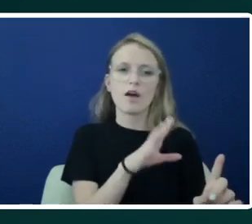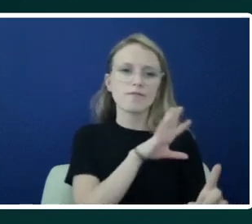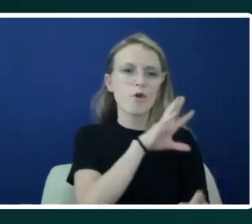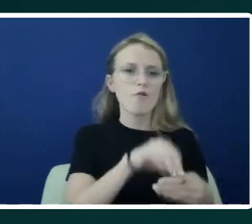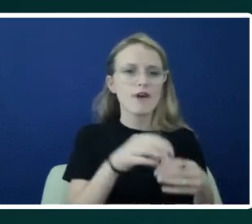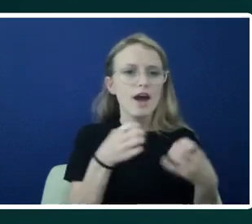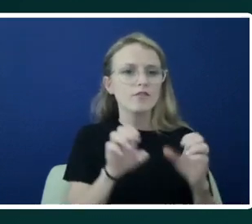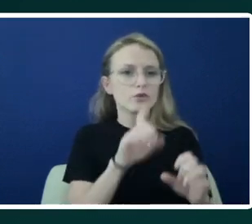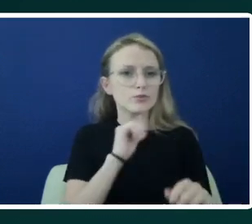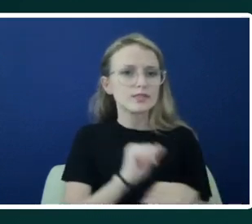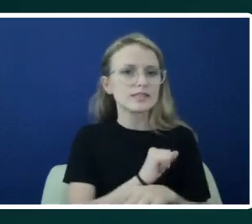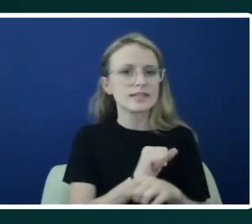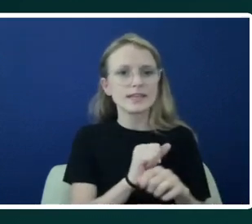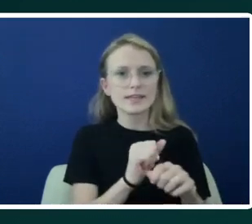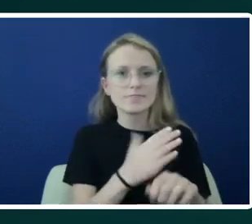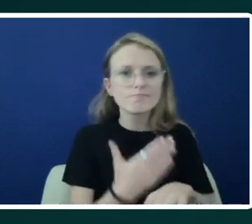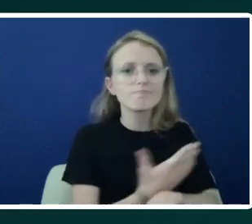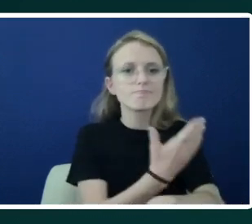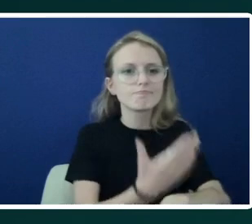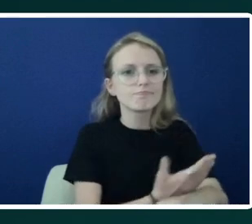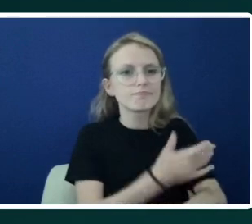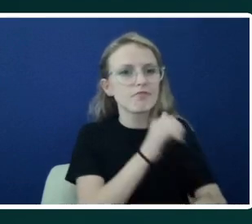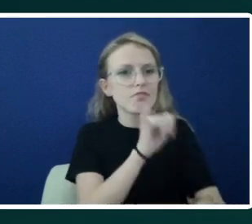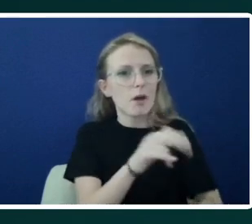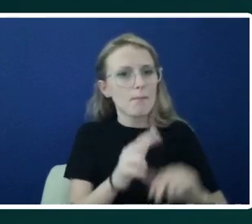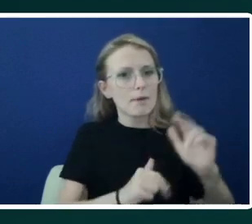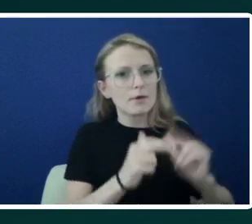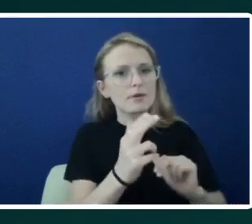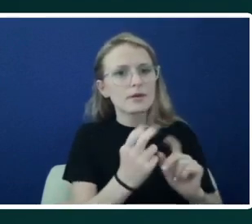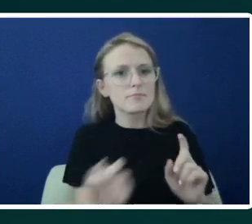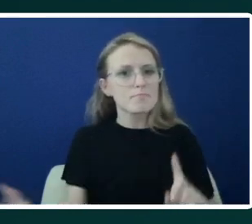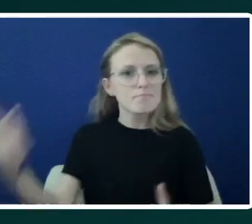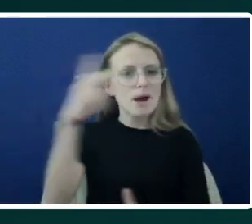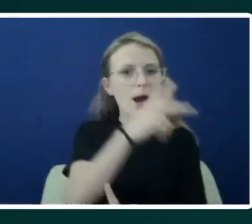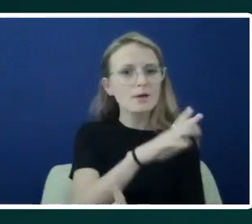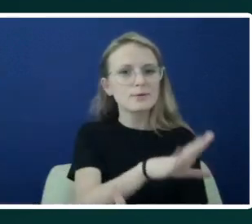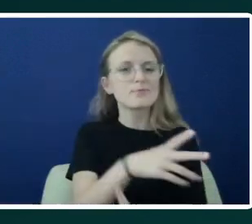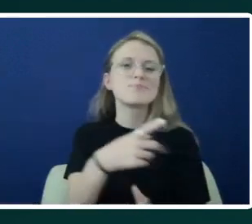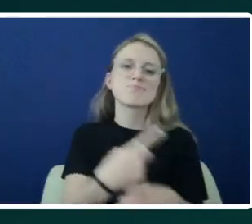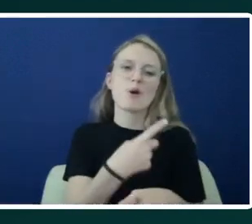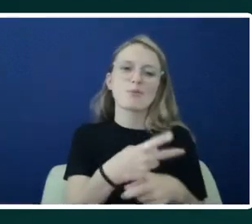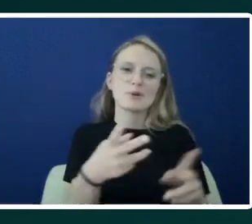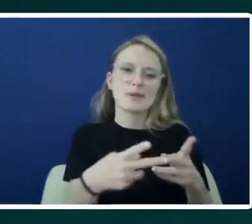that building and its history to its proper place. The original Dunbar building, I believe,